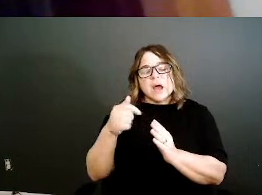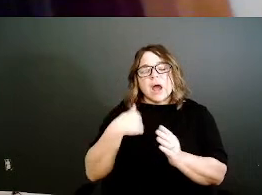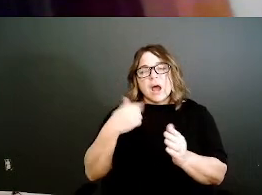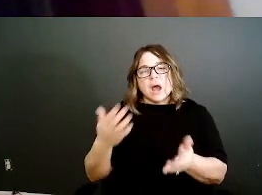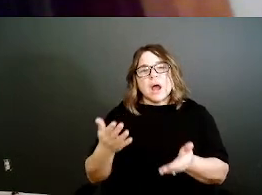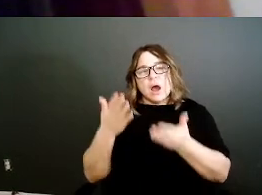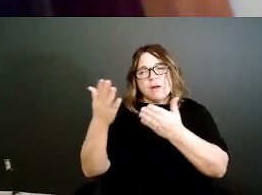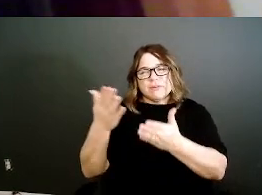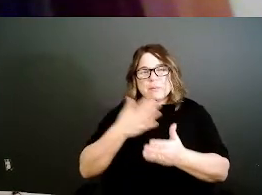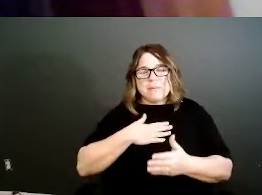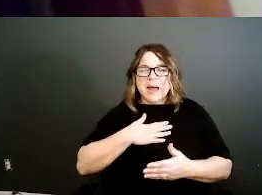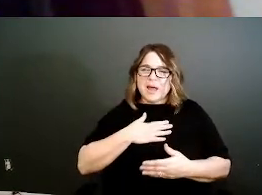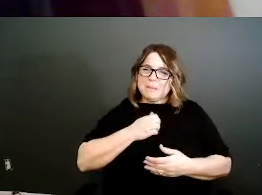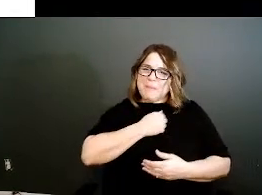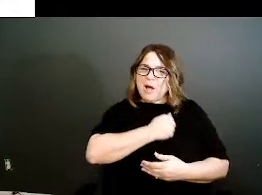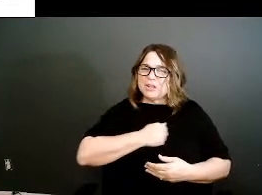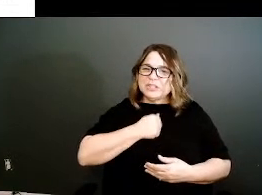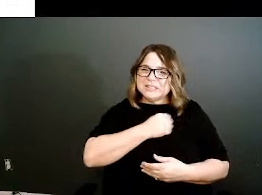THIS WOULD BE ANNUAL INCREASE OF 2% ON COMPENSATION FOR